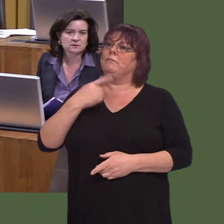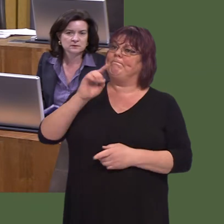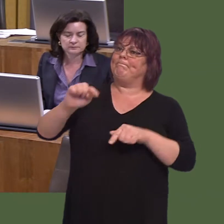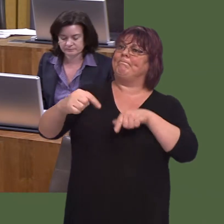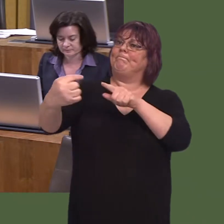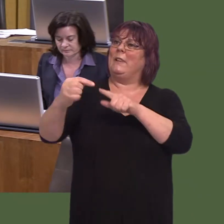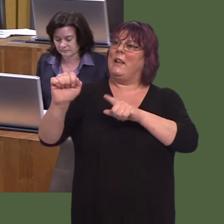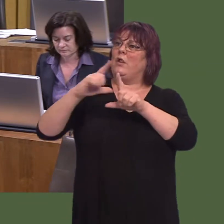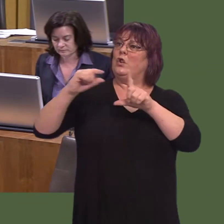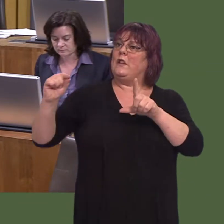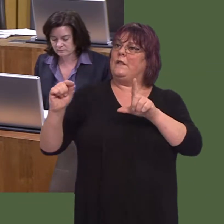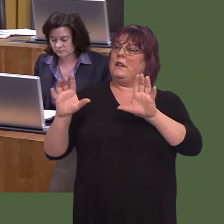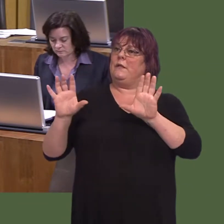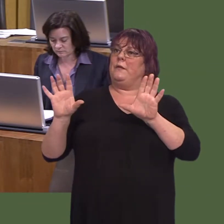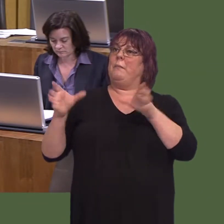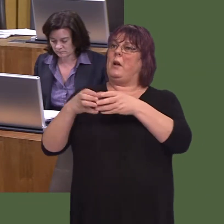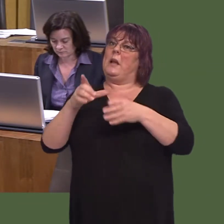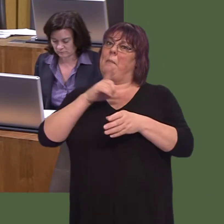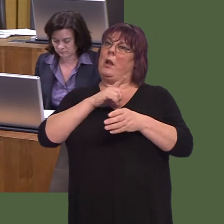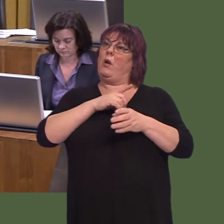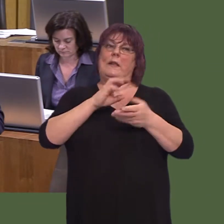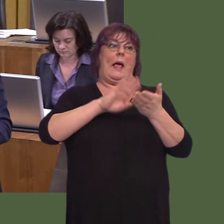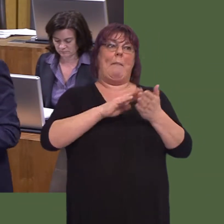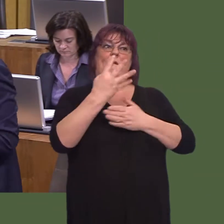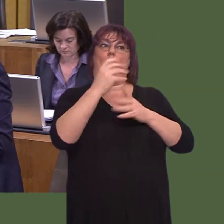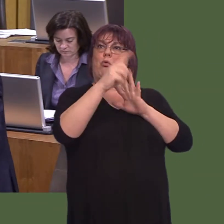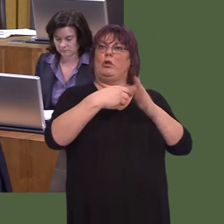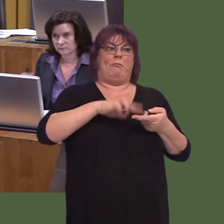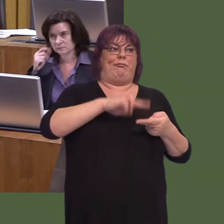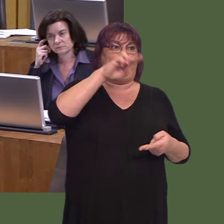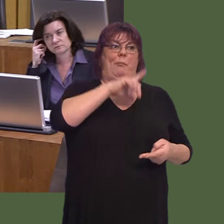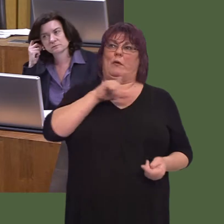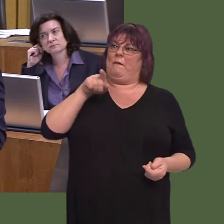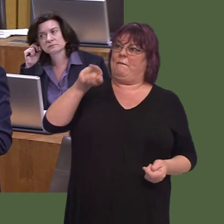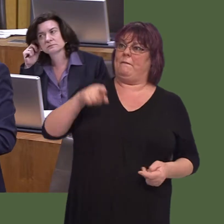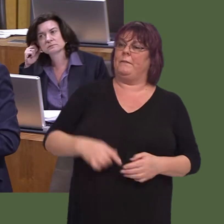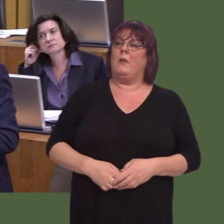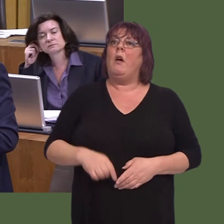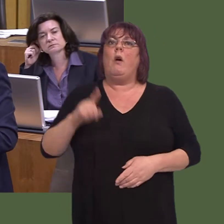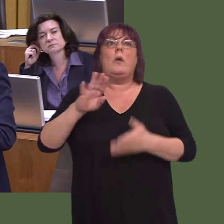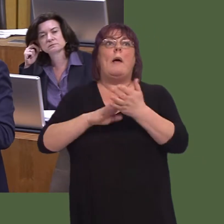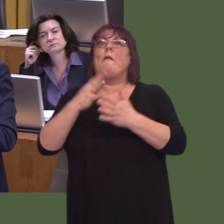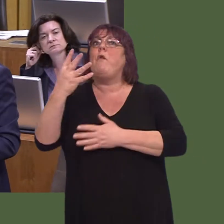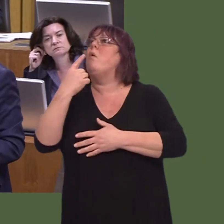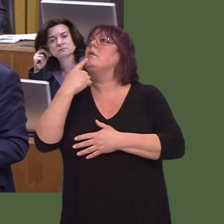the price of the M4 project; a Conservative Party that claimed it was reducing the tolls